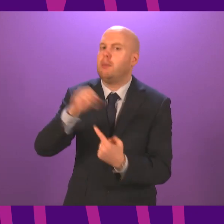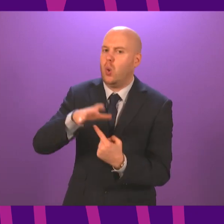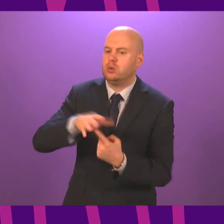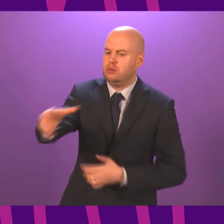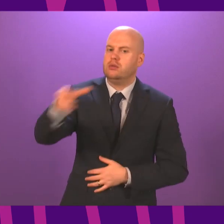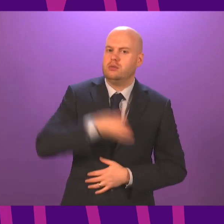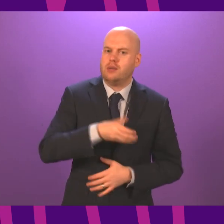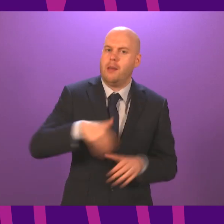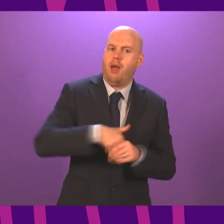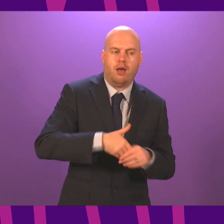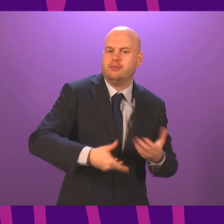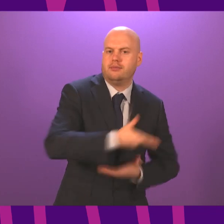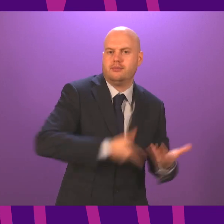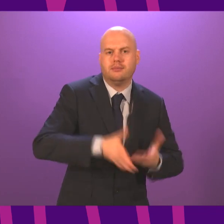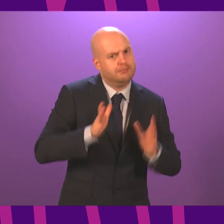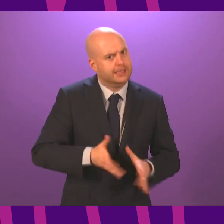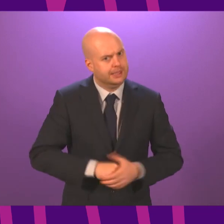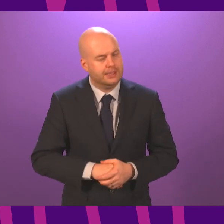Shirley-Anne Somerville: That is an important question,